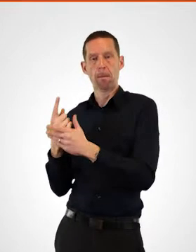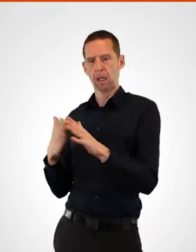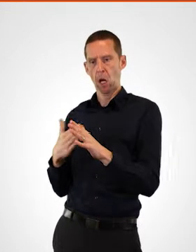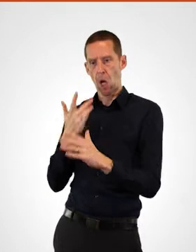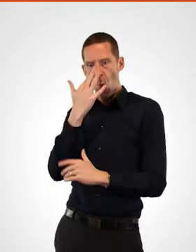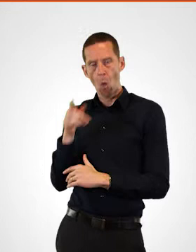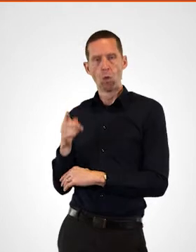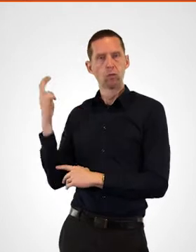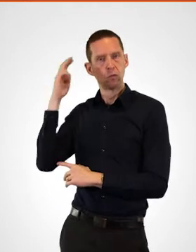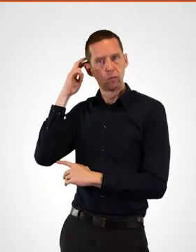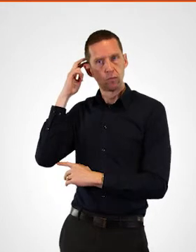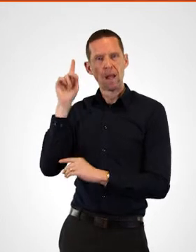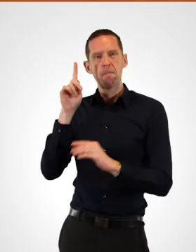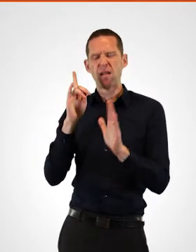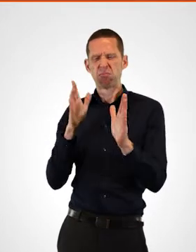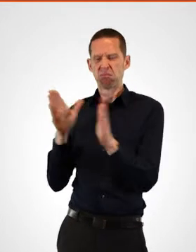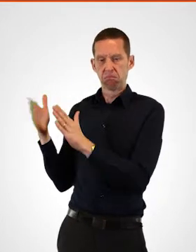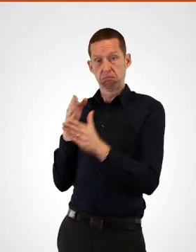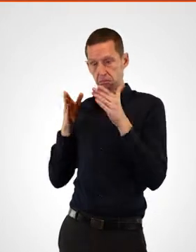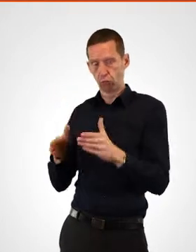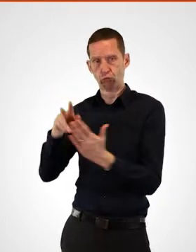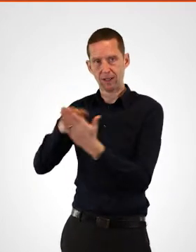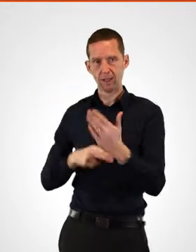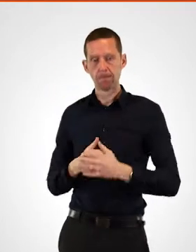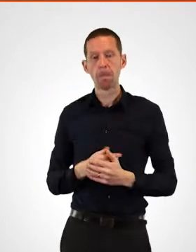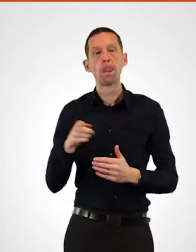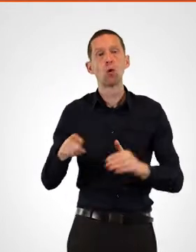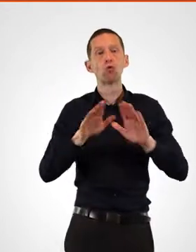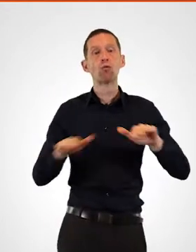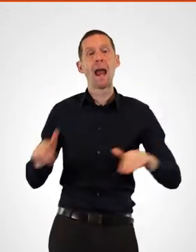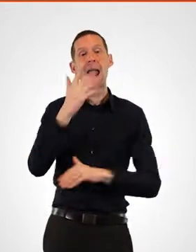But let me show you what we found for reading. Now, the children varied quite a lot in age,